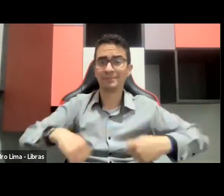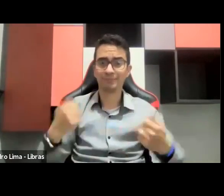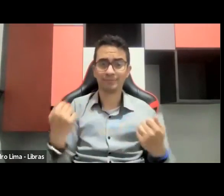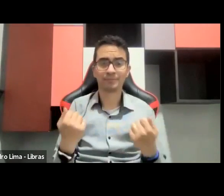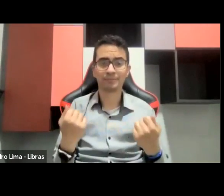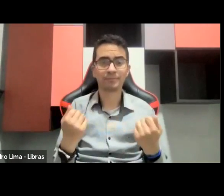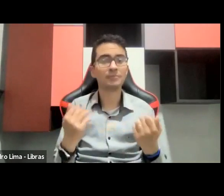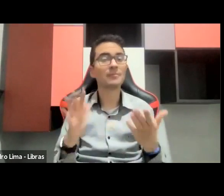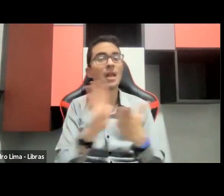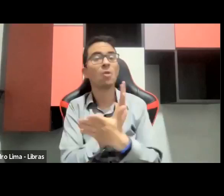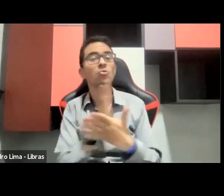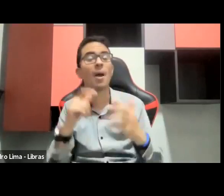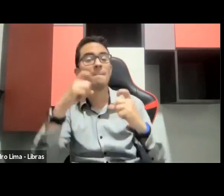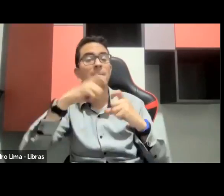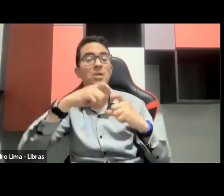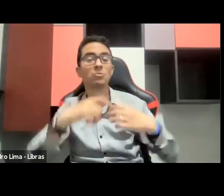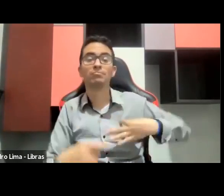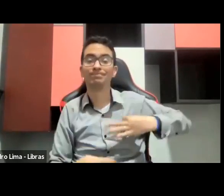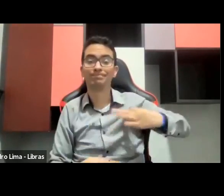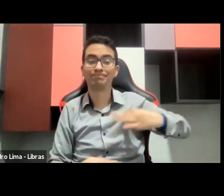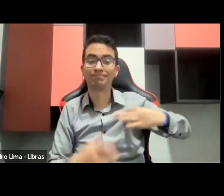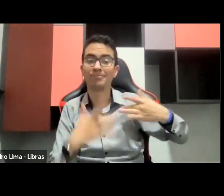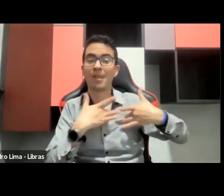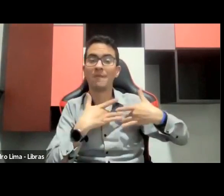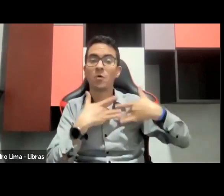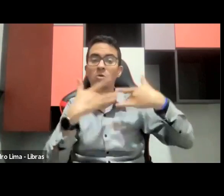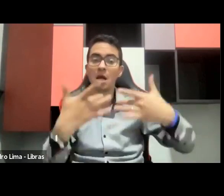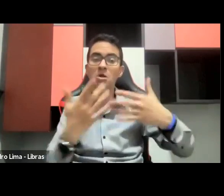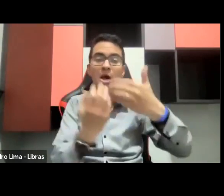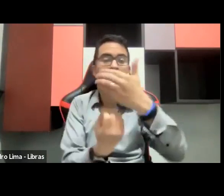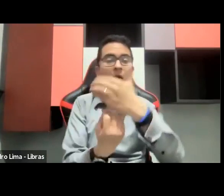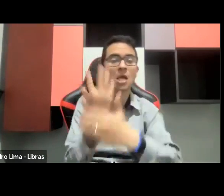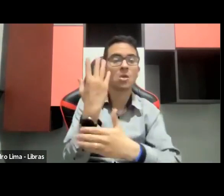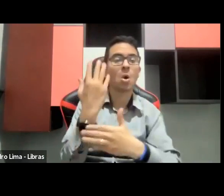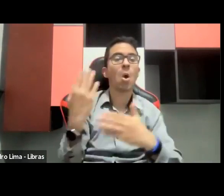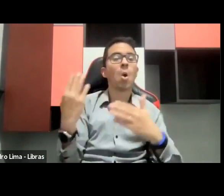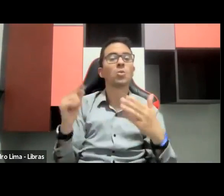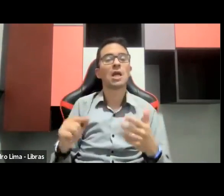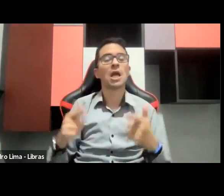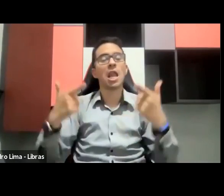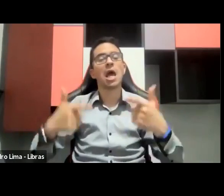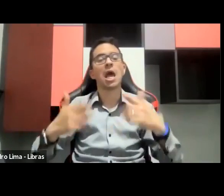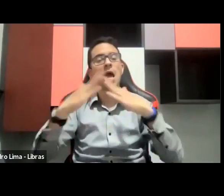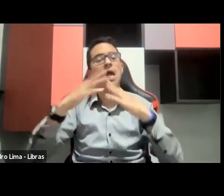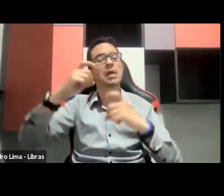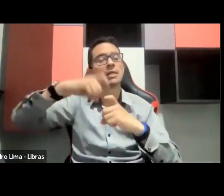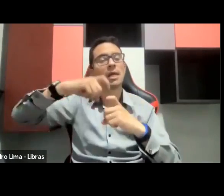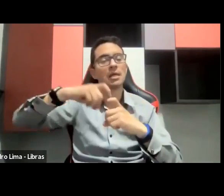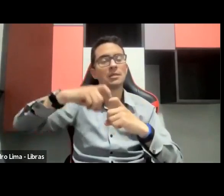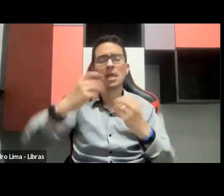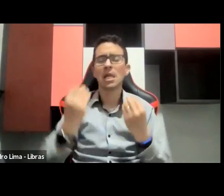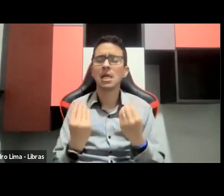clinics. that Provide health care that Provide health care. for. sure.